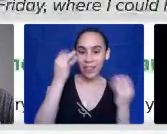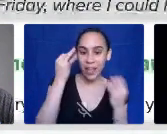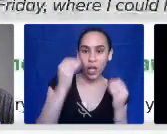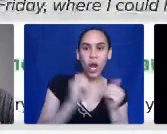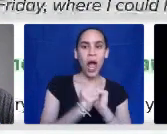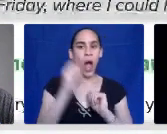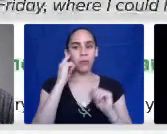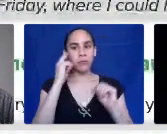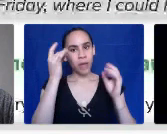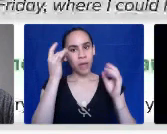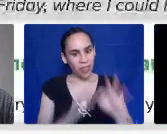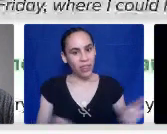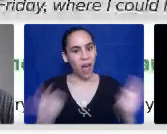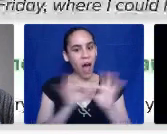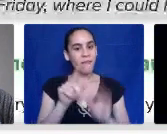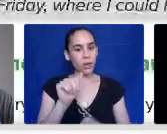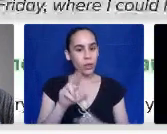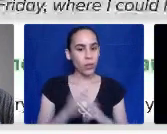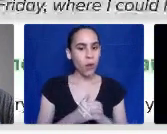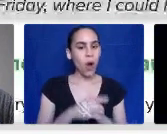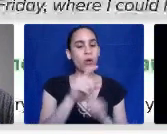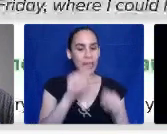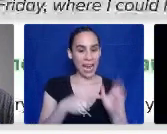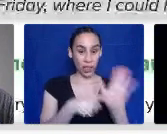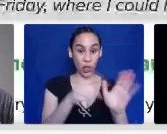um you can show you can show what you tried you can show the attraction that you did have